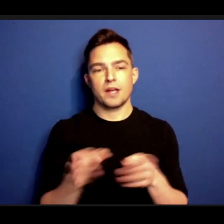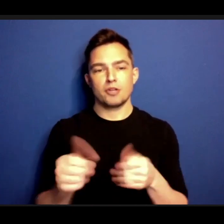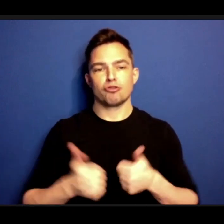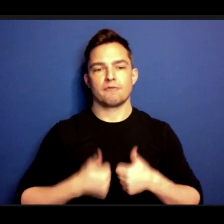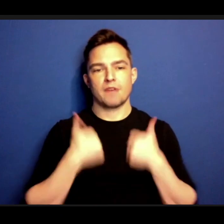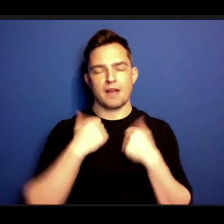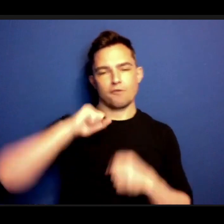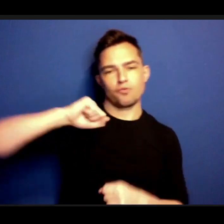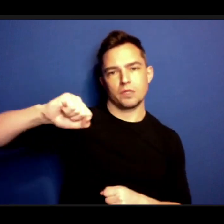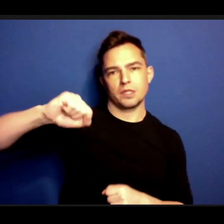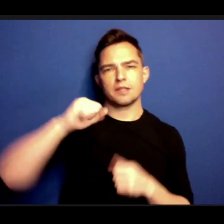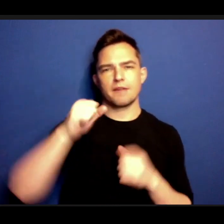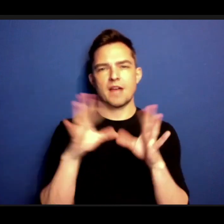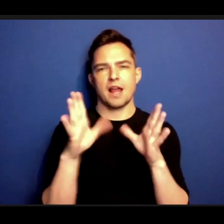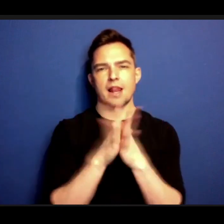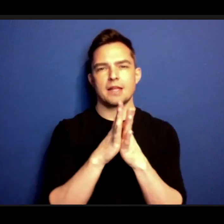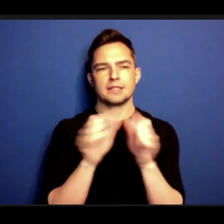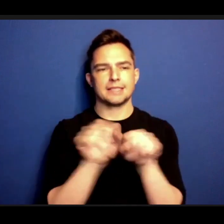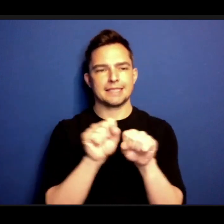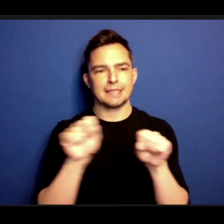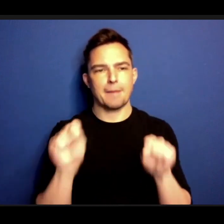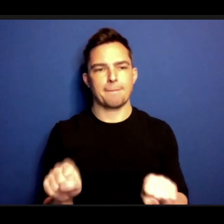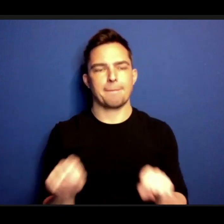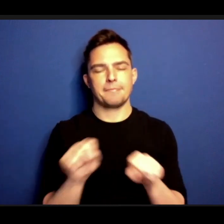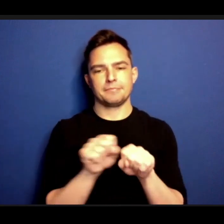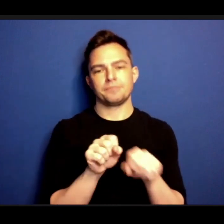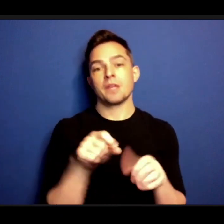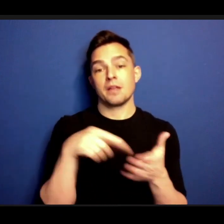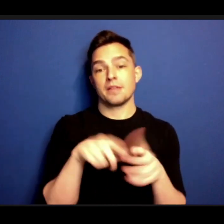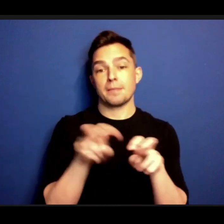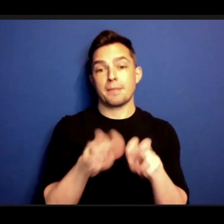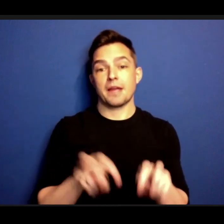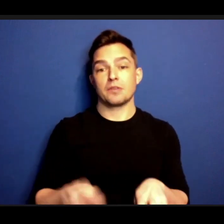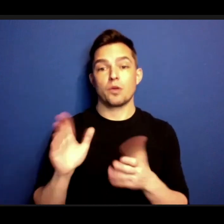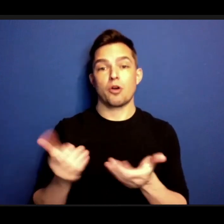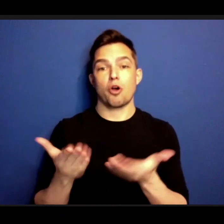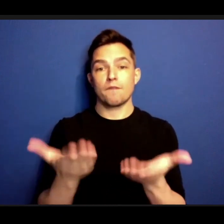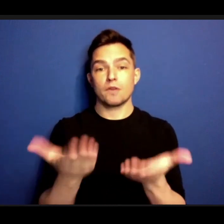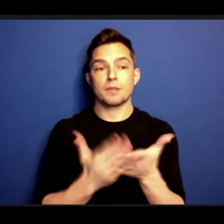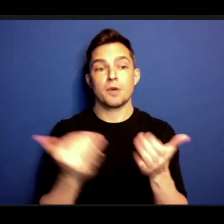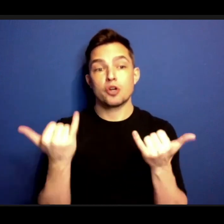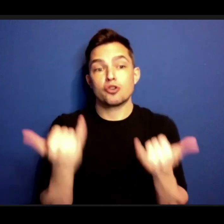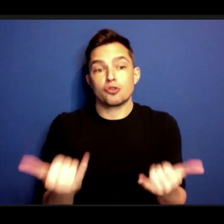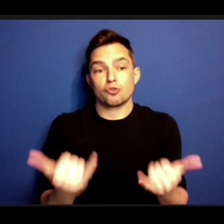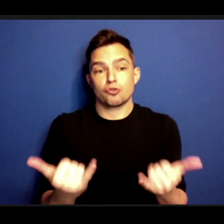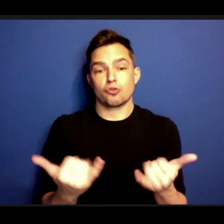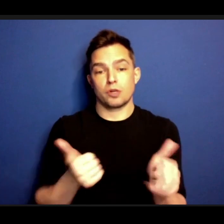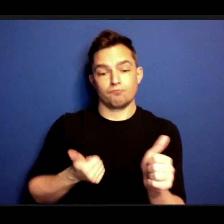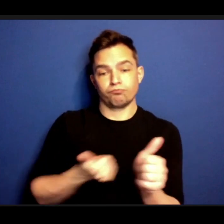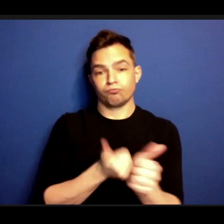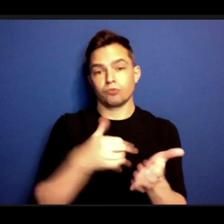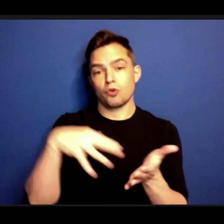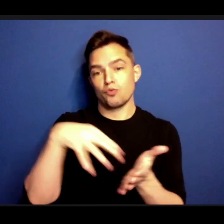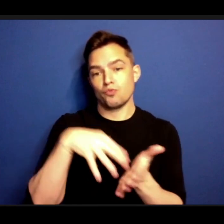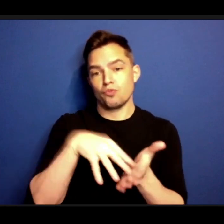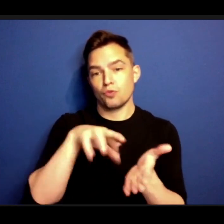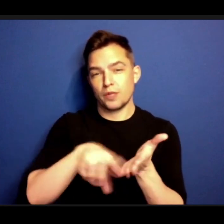and resisting violent systems. This panel will offer some current research and interventions